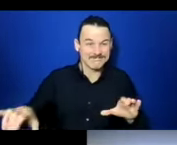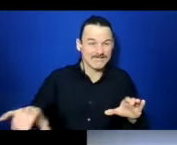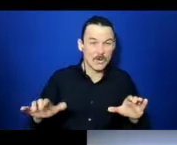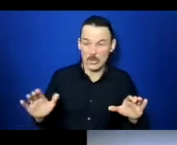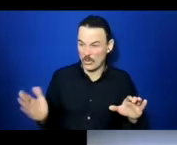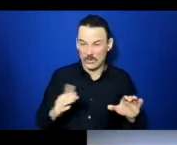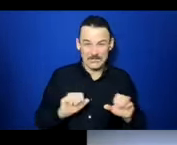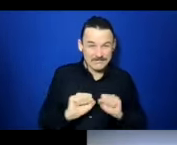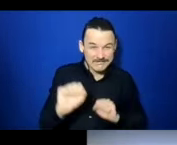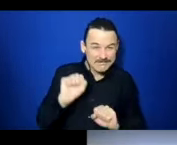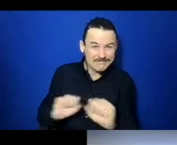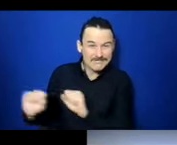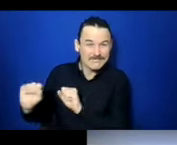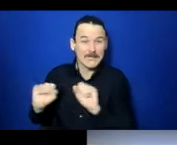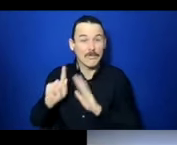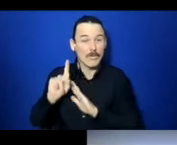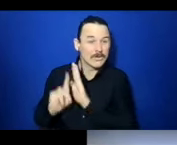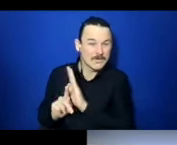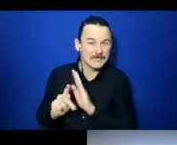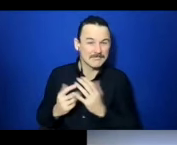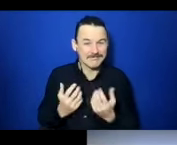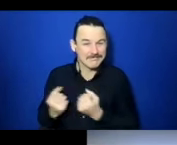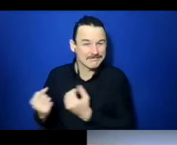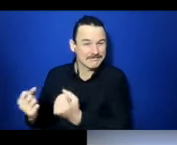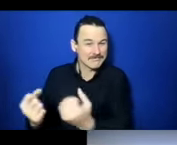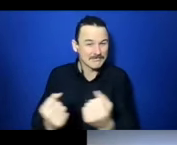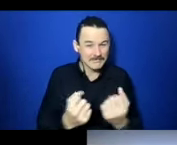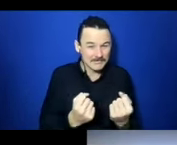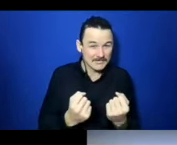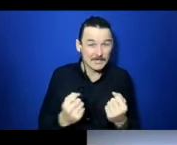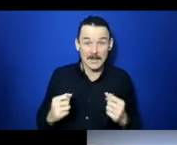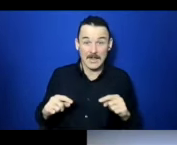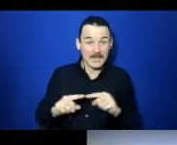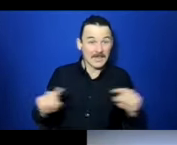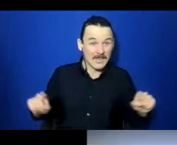initiatives and they get feedback on what they're doing to each other,